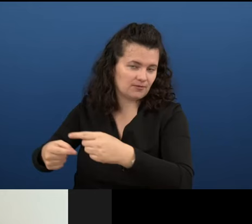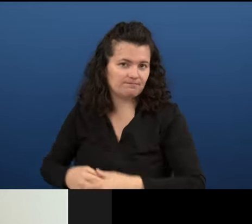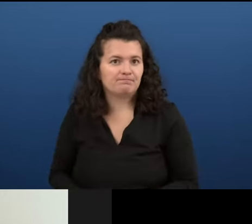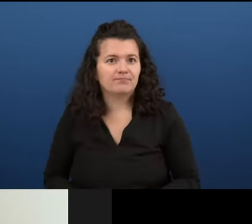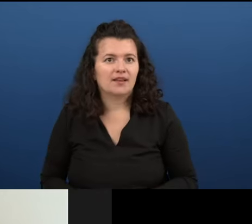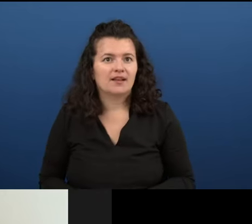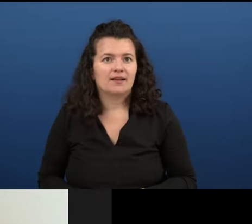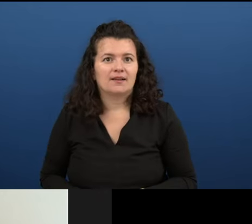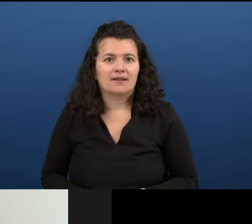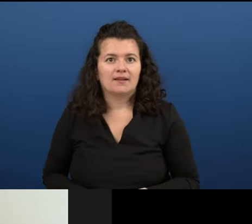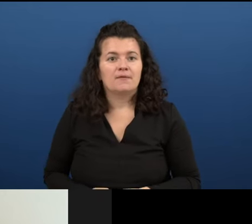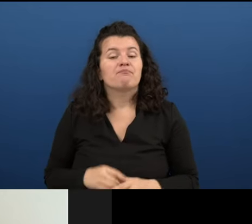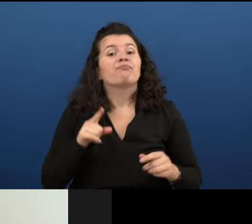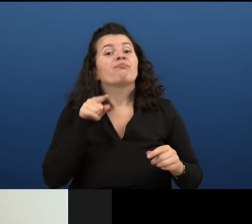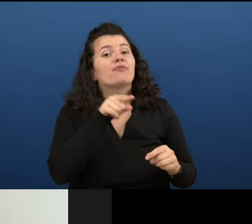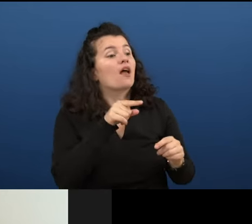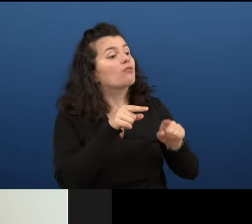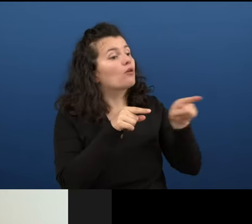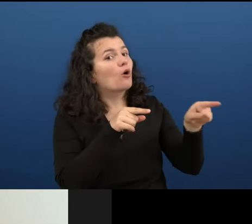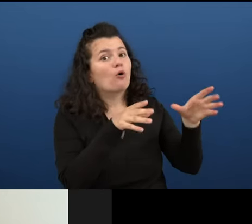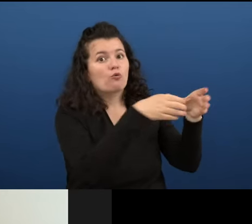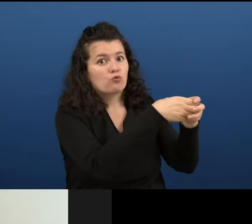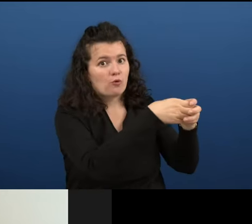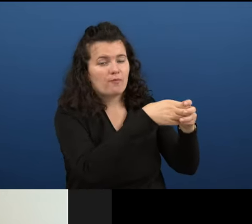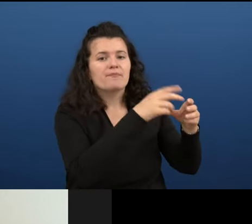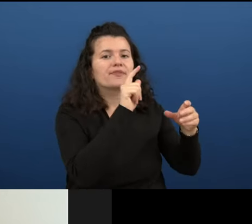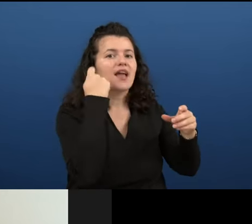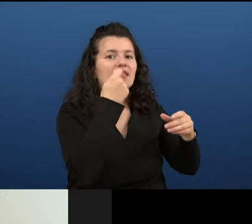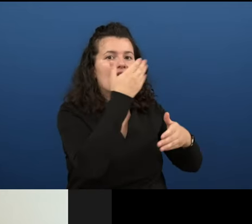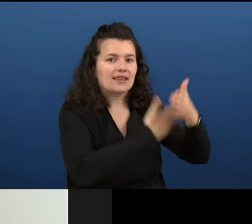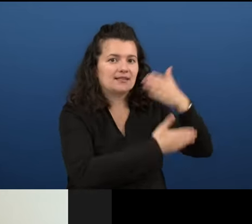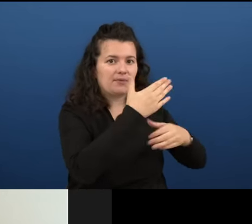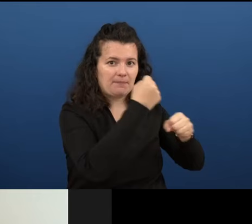the Kenya disability became a business and disability network, which is a forum that